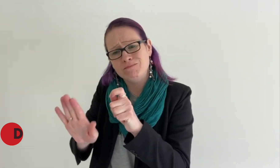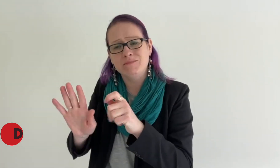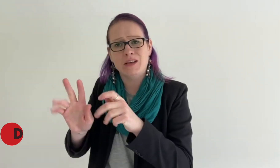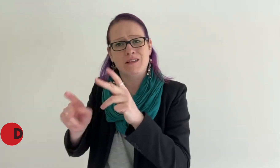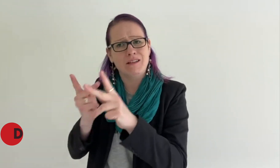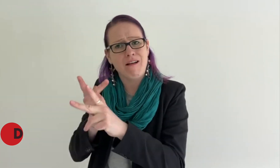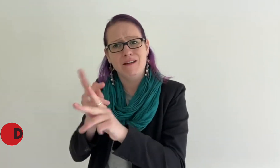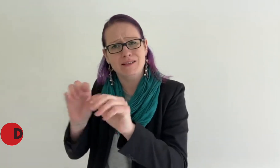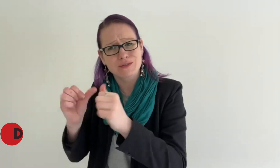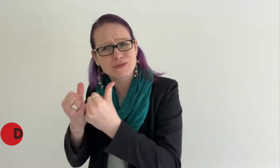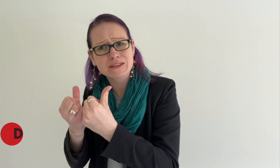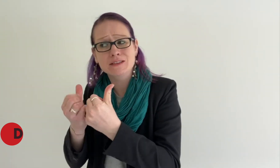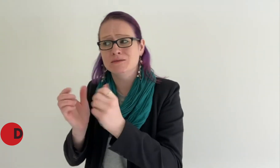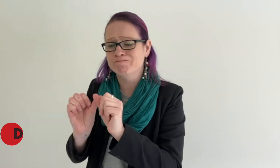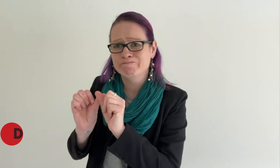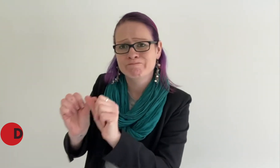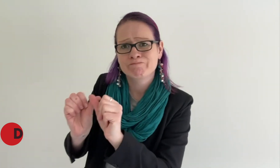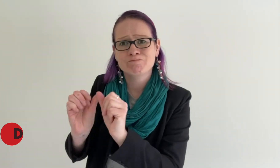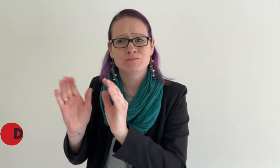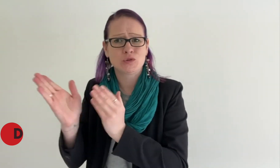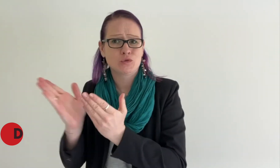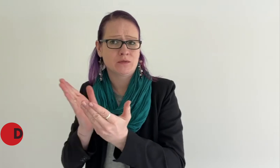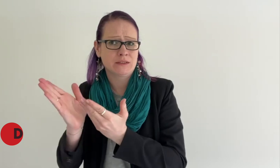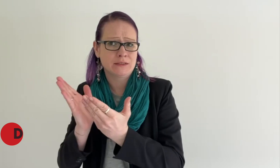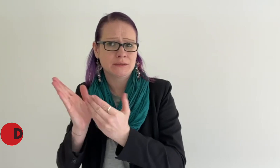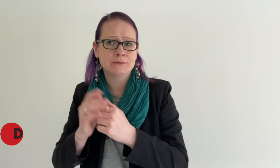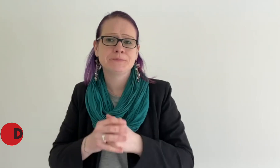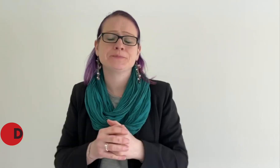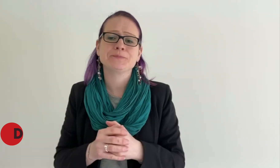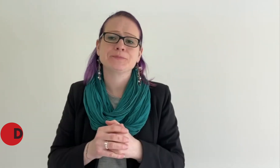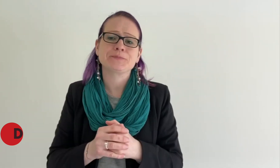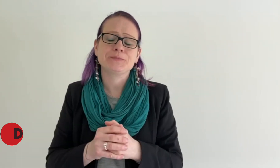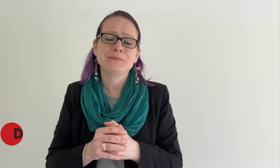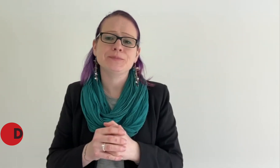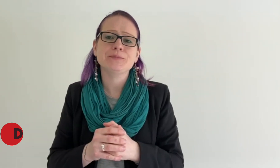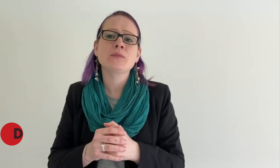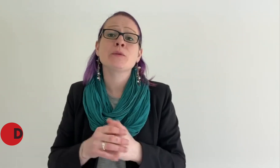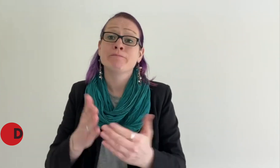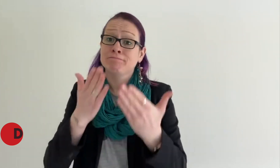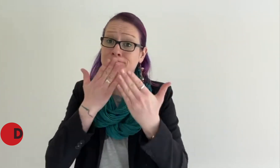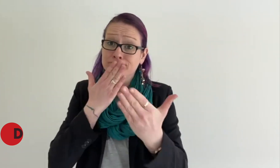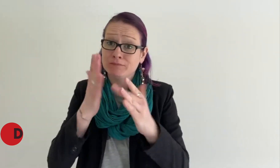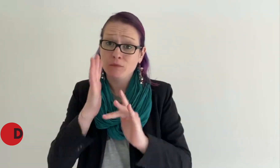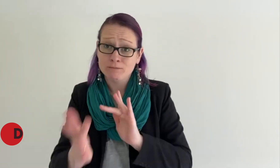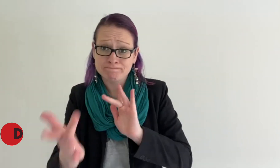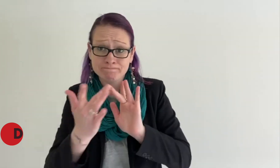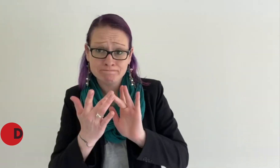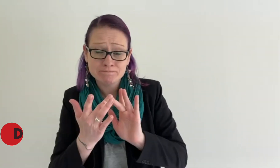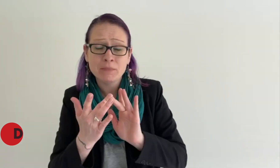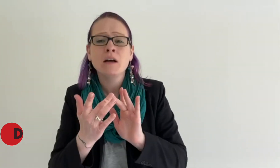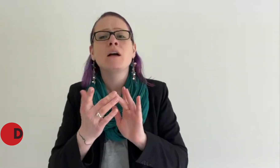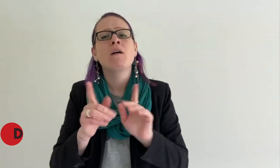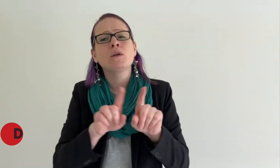to lead these organizations. Thank you for contacting us and I would also